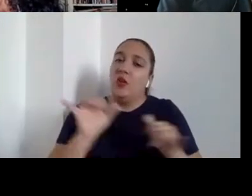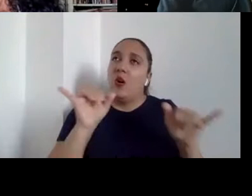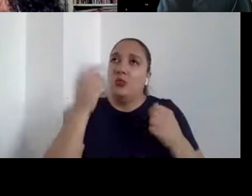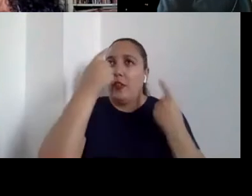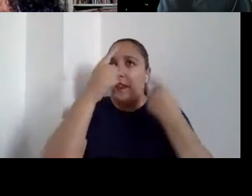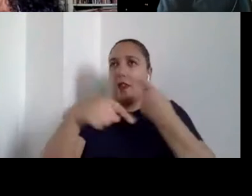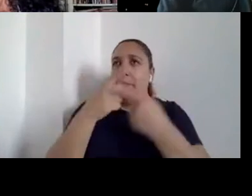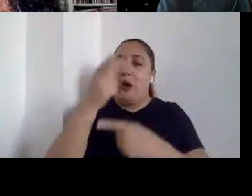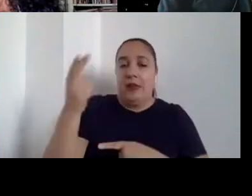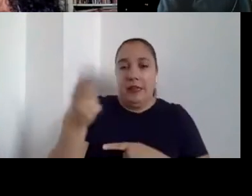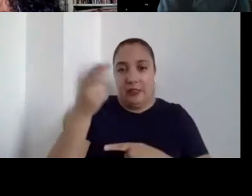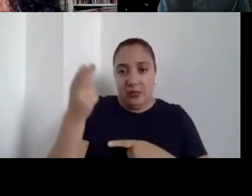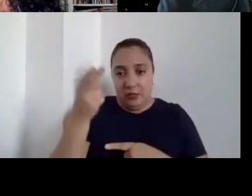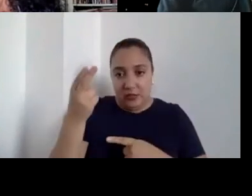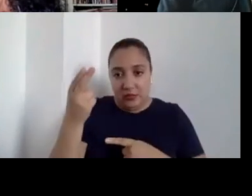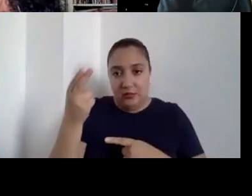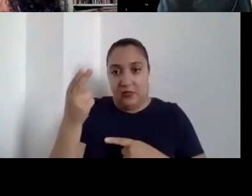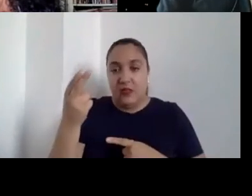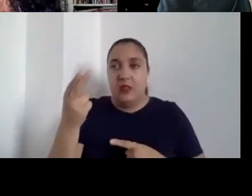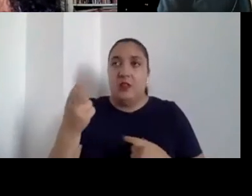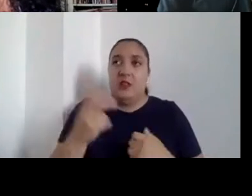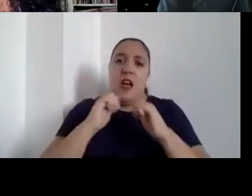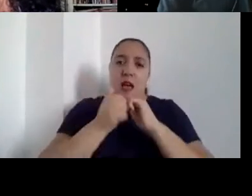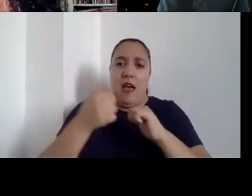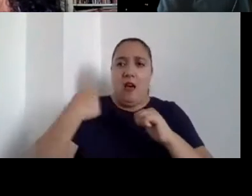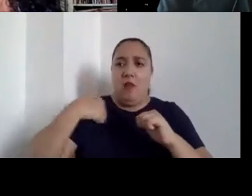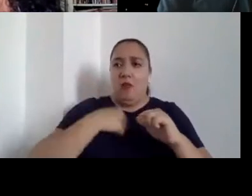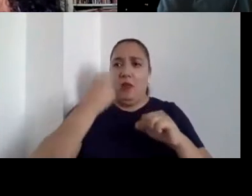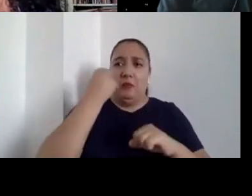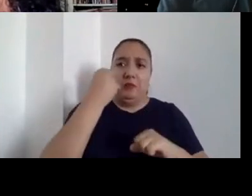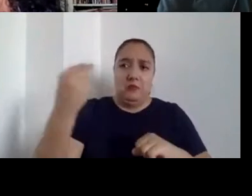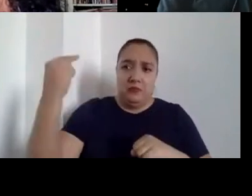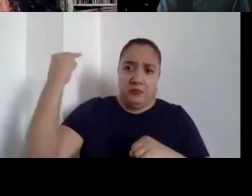history or a dance history. I wonder what your dance history sort of means in potential